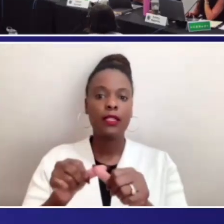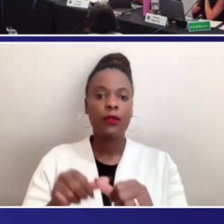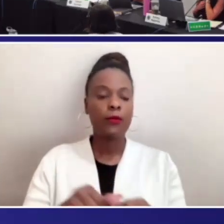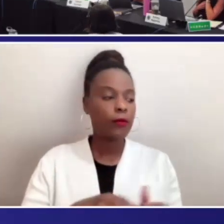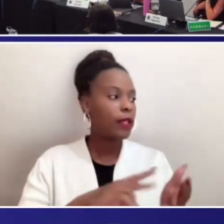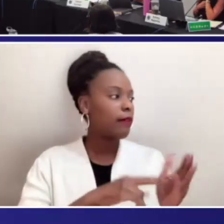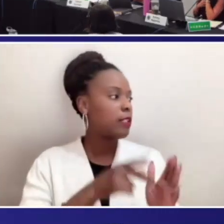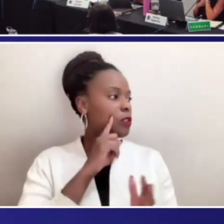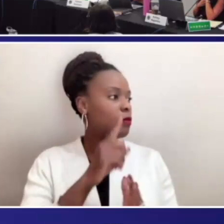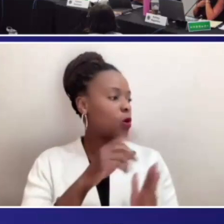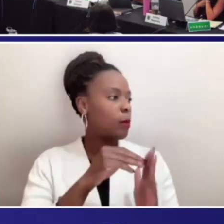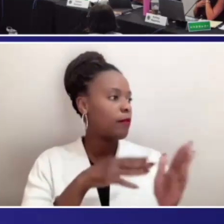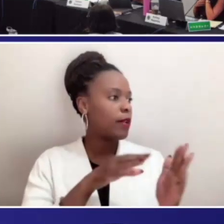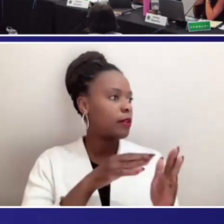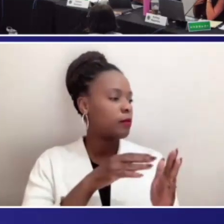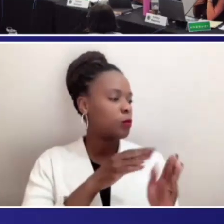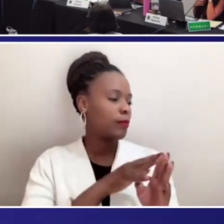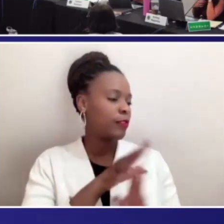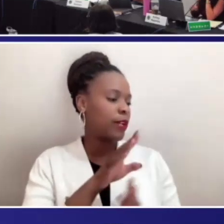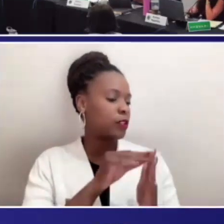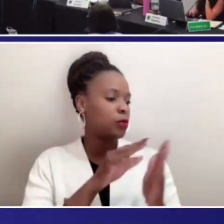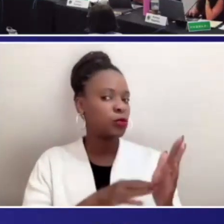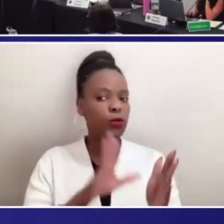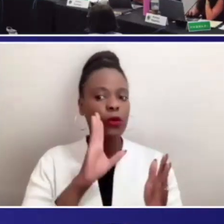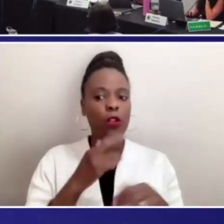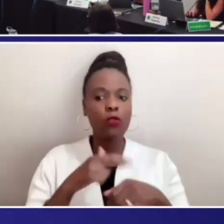will reference a professional degree. It is not the definition of professional degree.